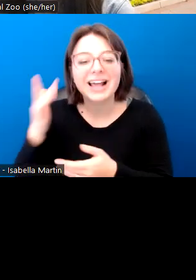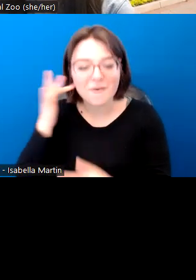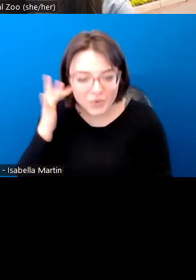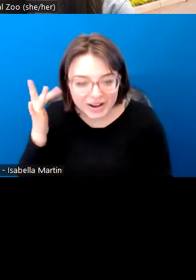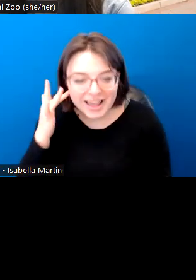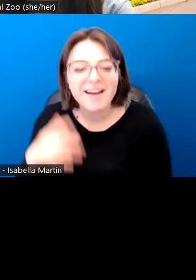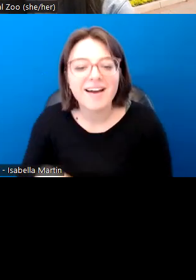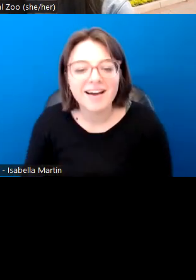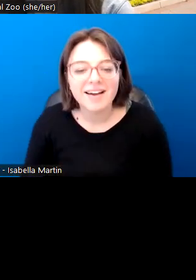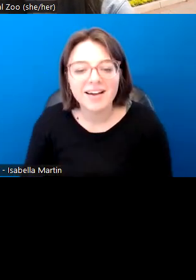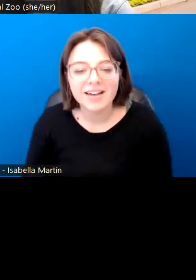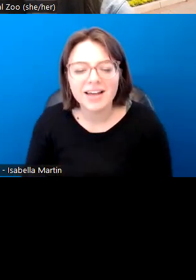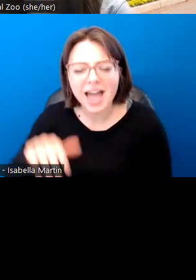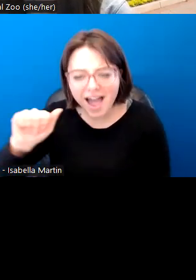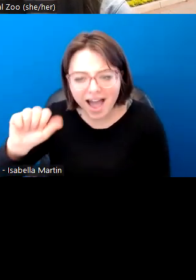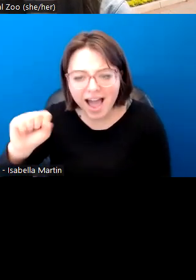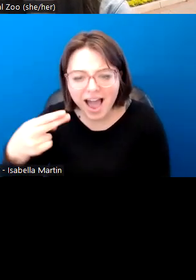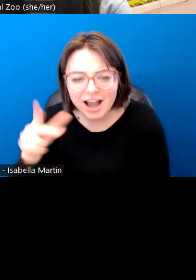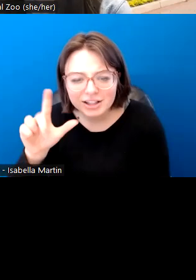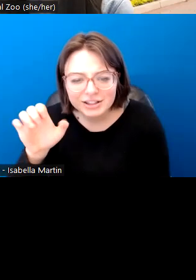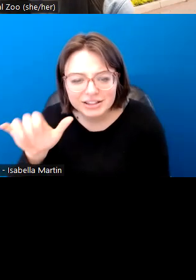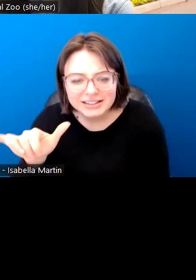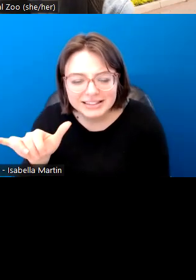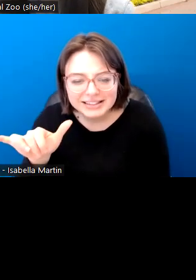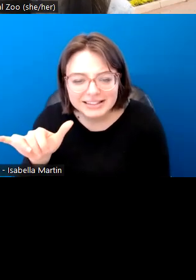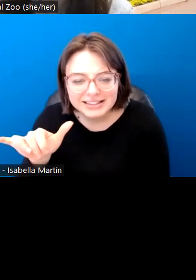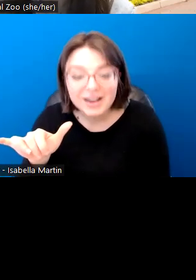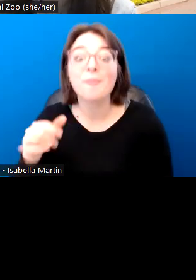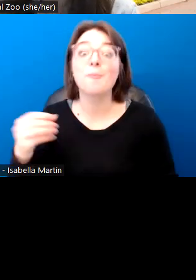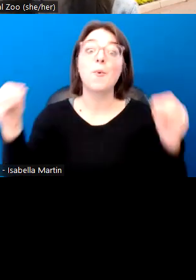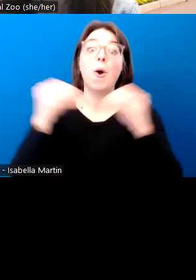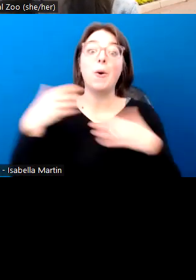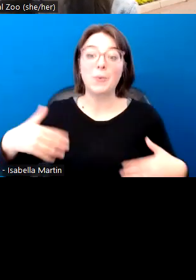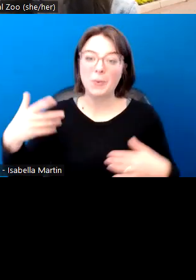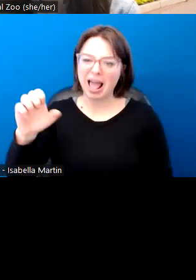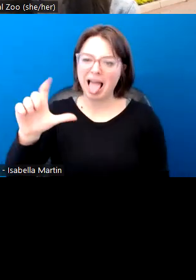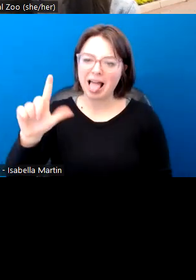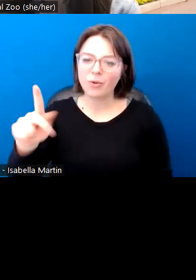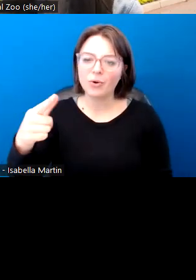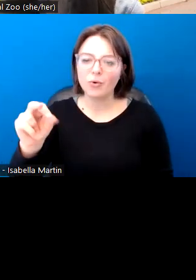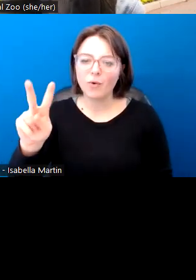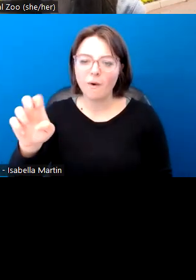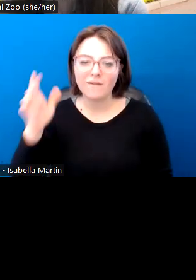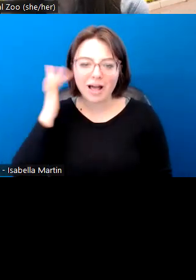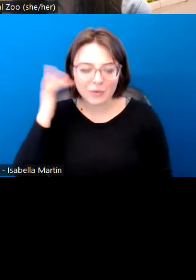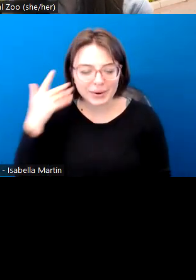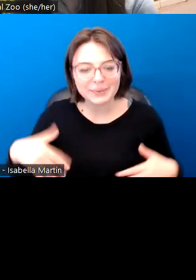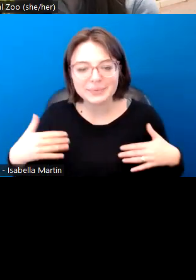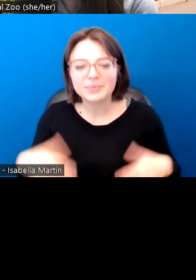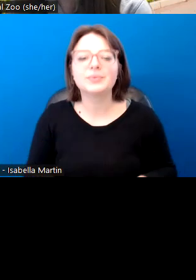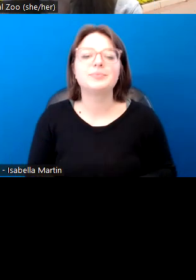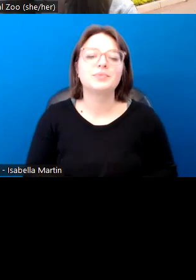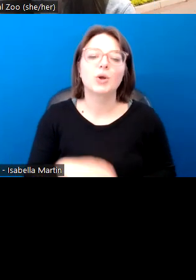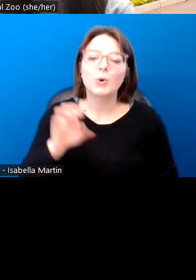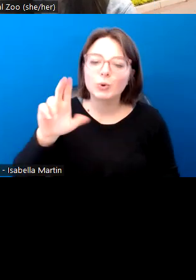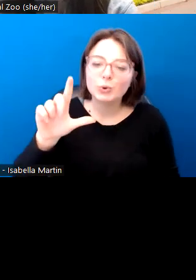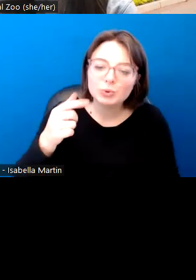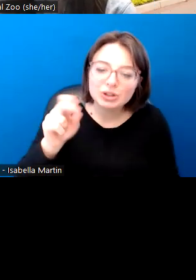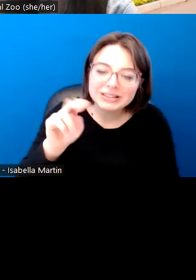Uh Ashley Moore Elk Grove, California, Eugene, Oregon, Beaverton, Oregon and so many folks